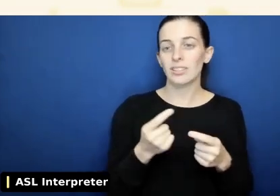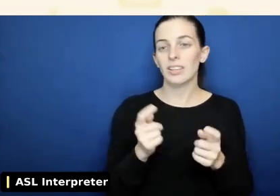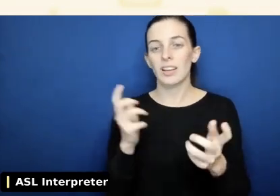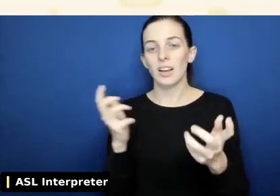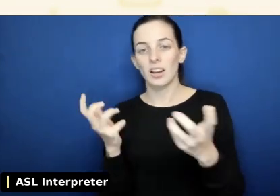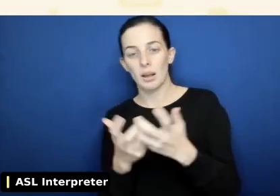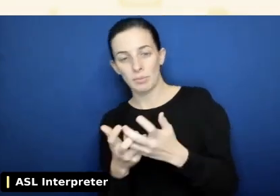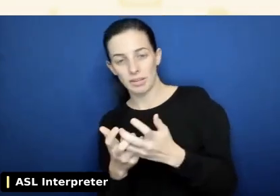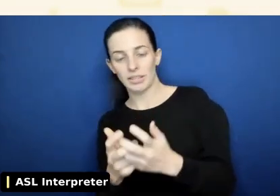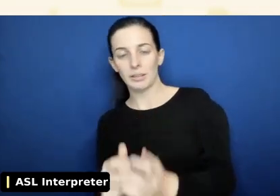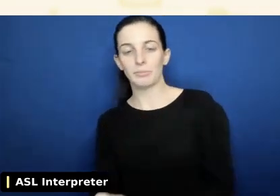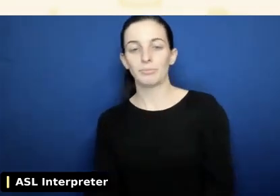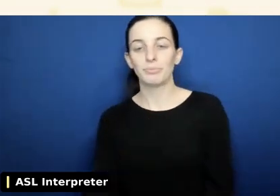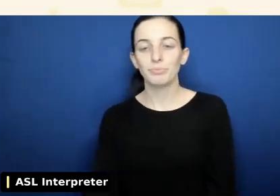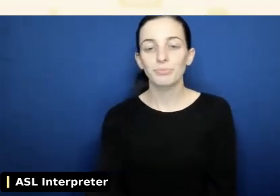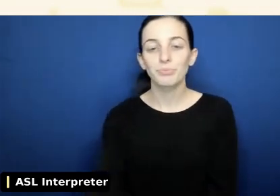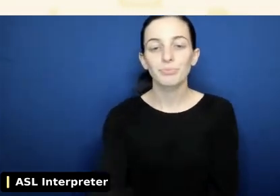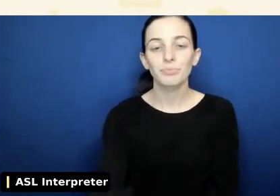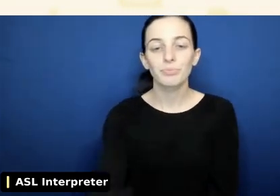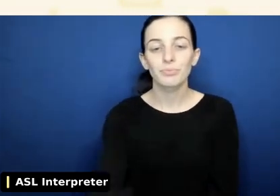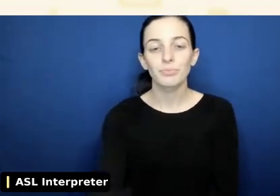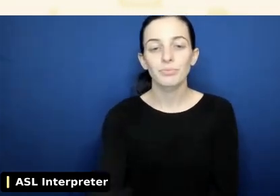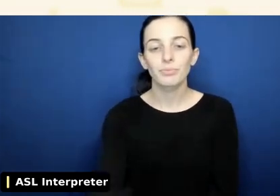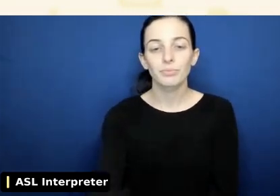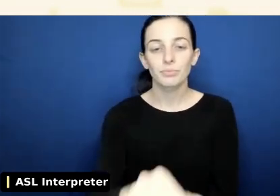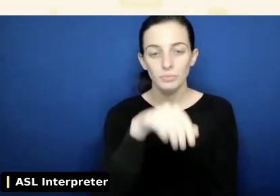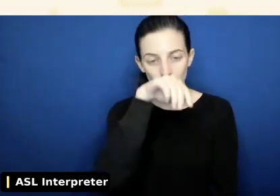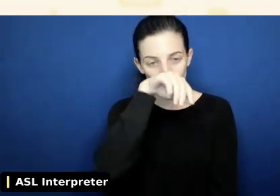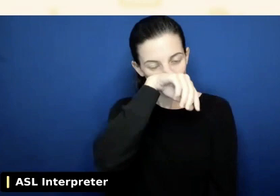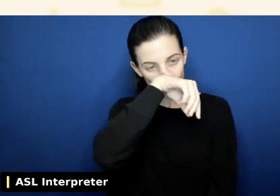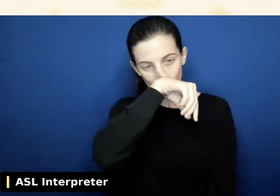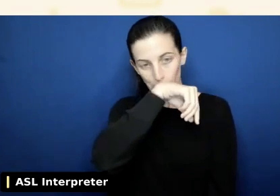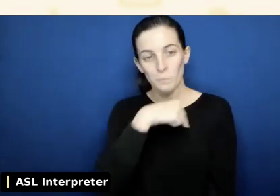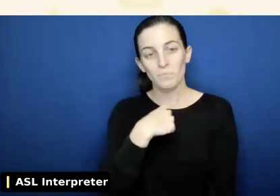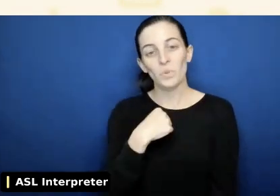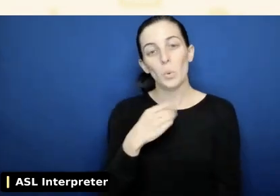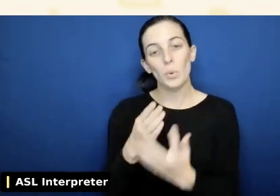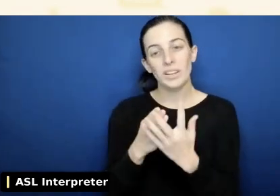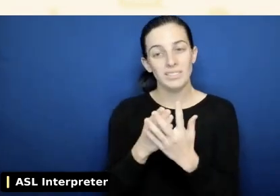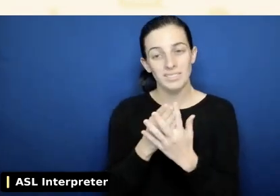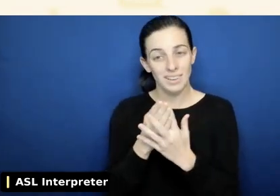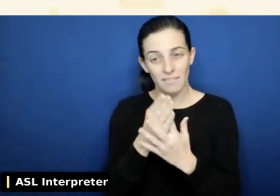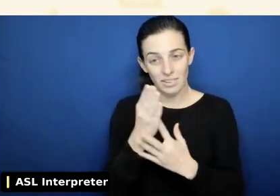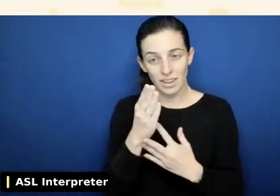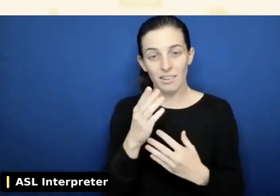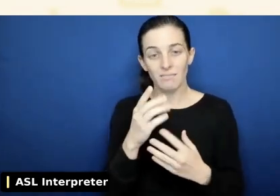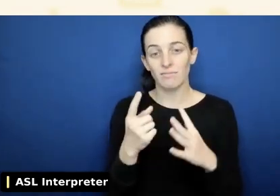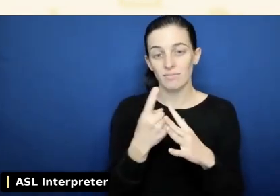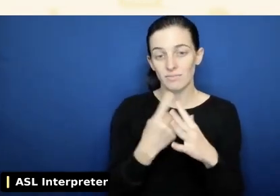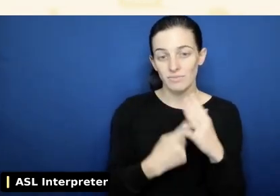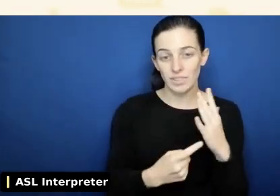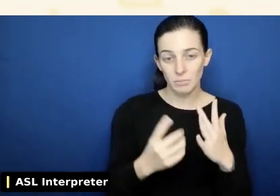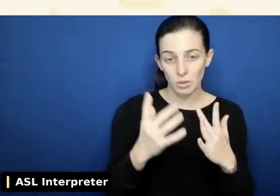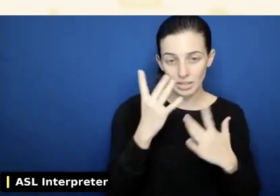We navigate through the diverse landscape of invisible illness and common challenges.